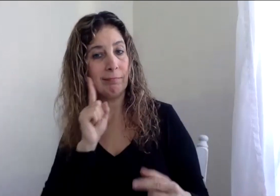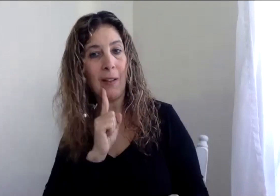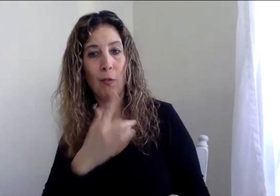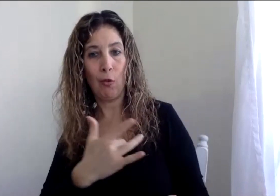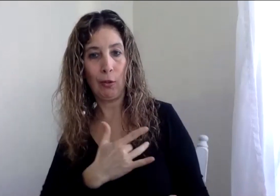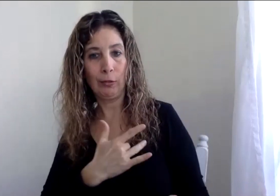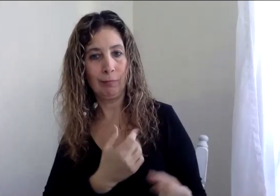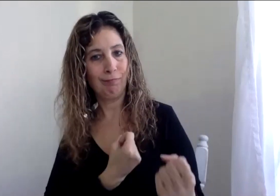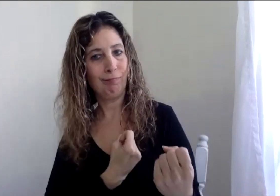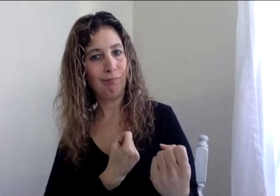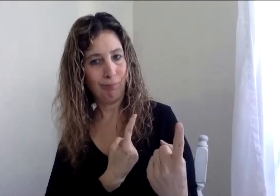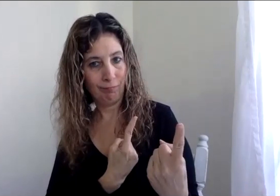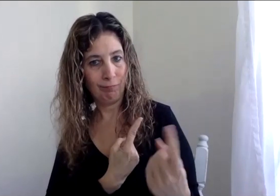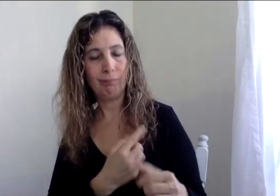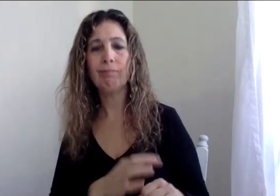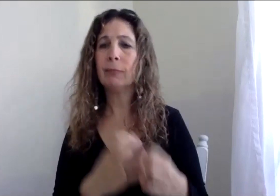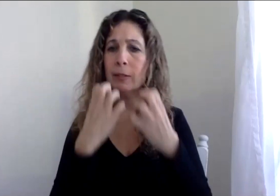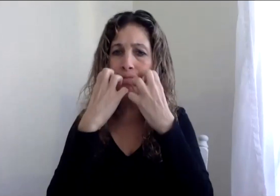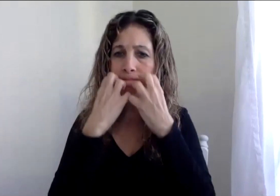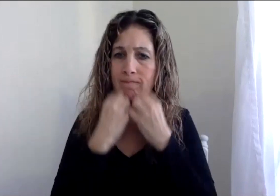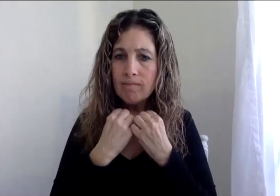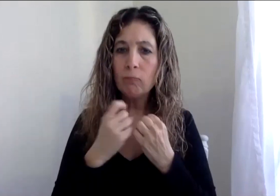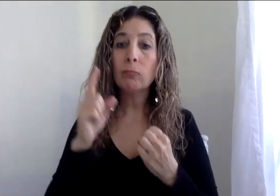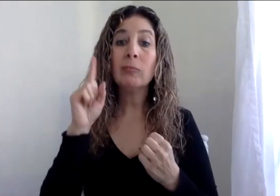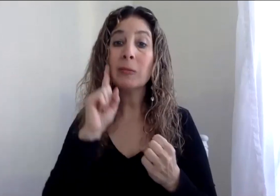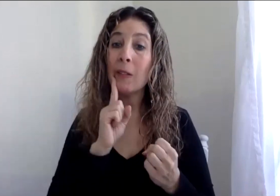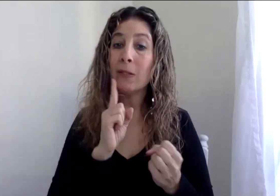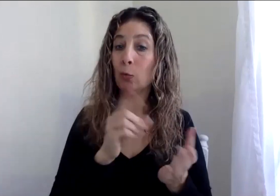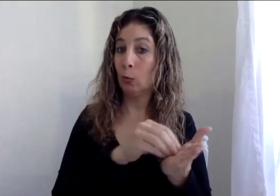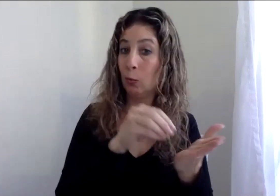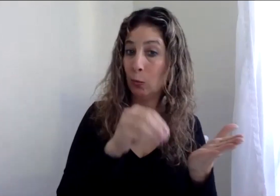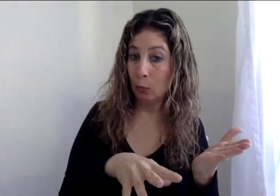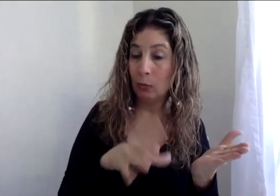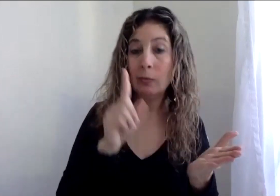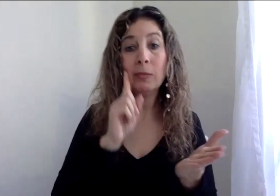and have deaf hearts, think like us and share our experiences. We